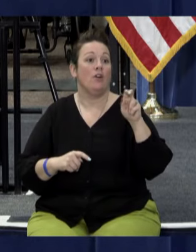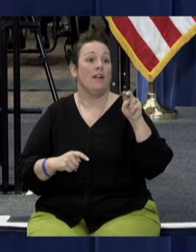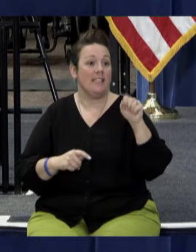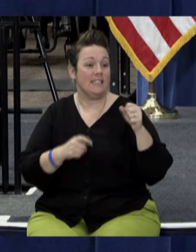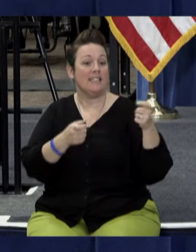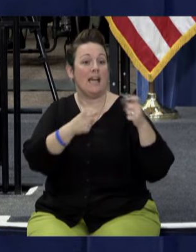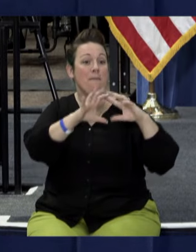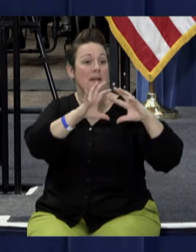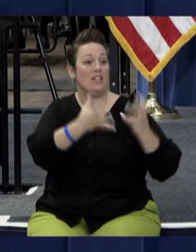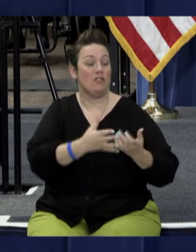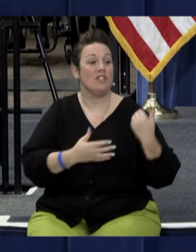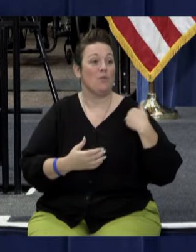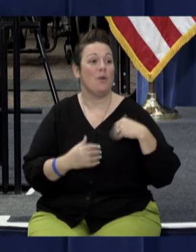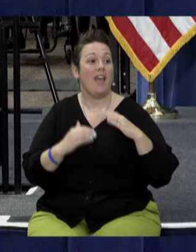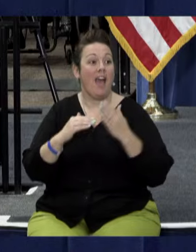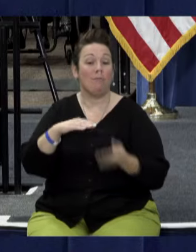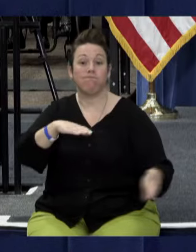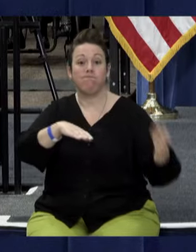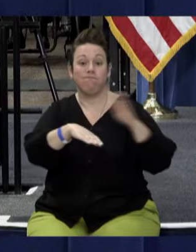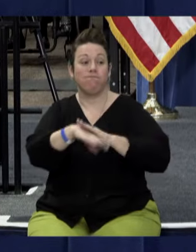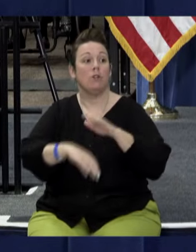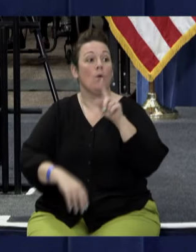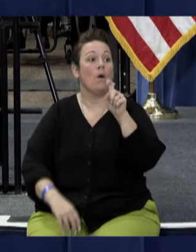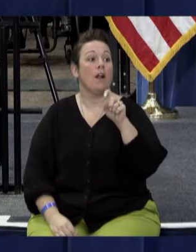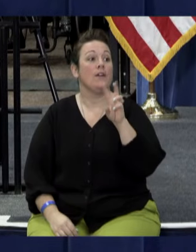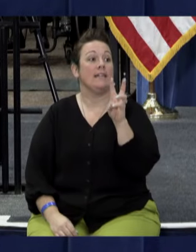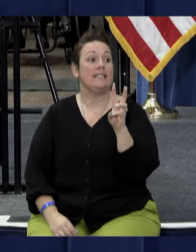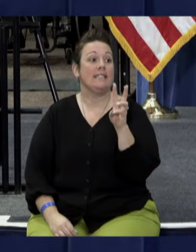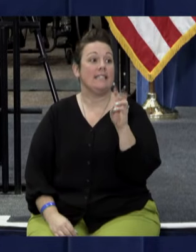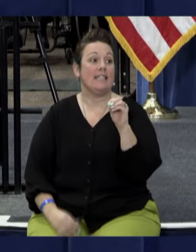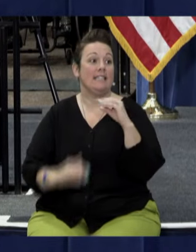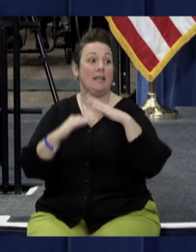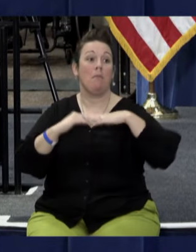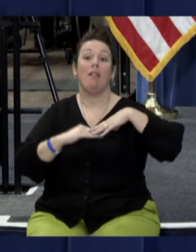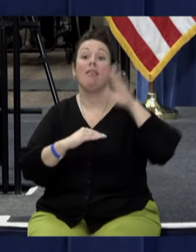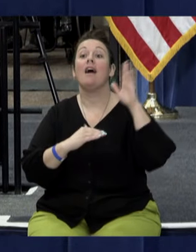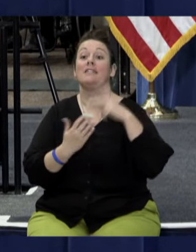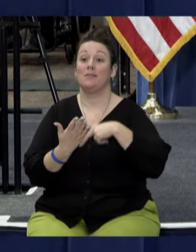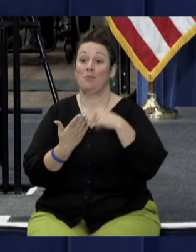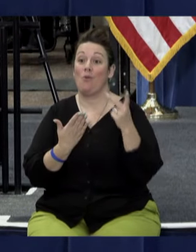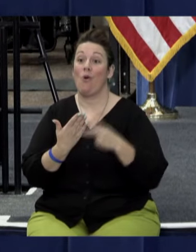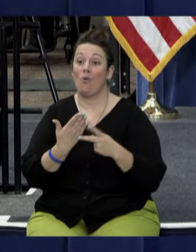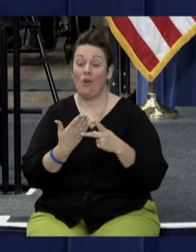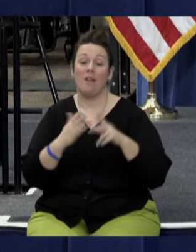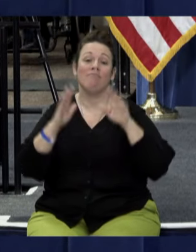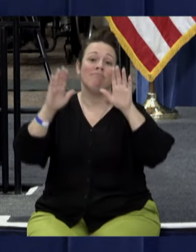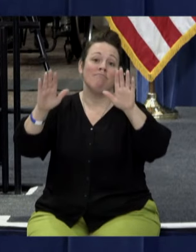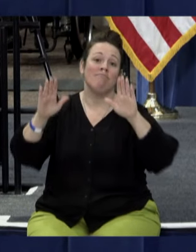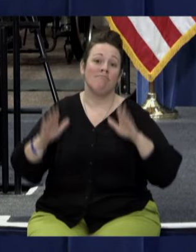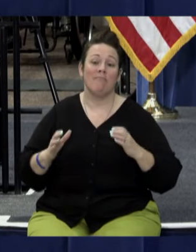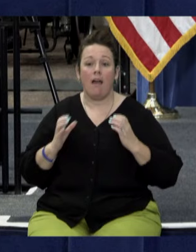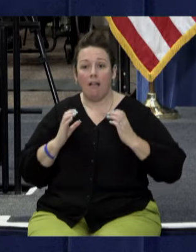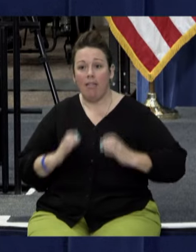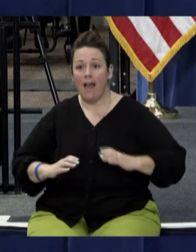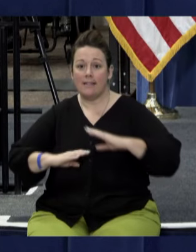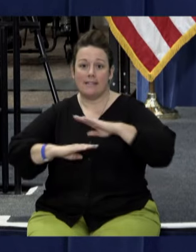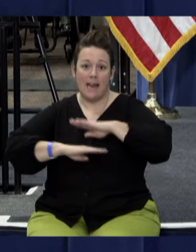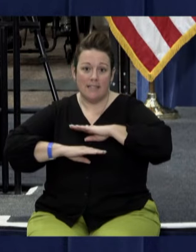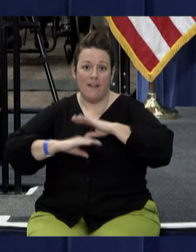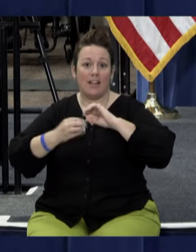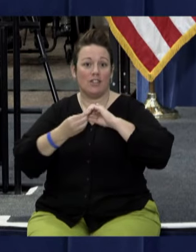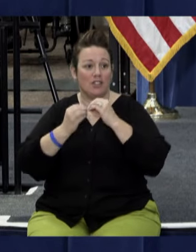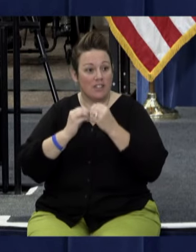were at 160 plus programs with tremendous client satisfaction. I have met so many of